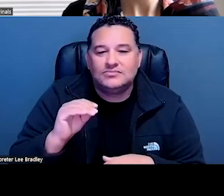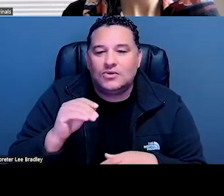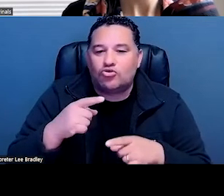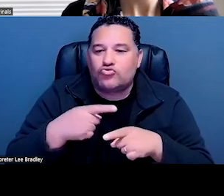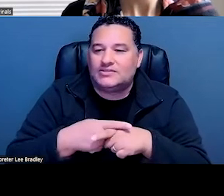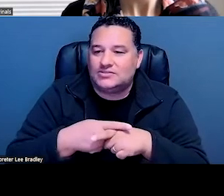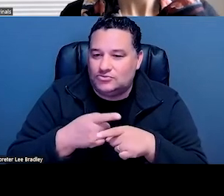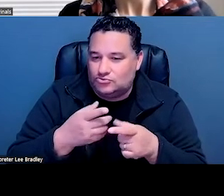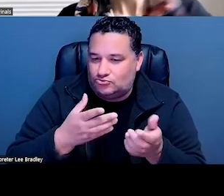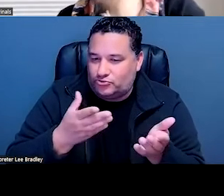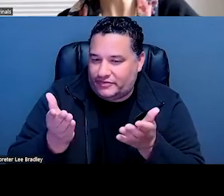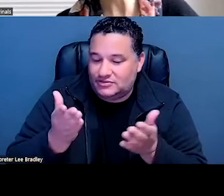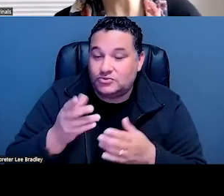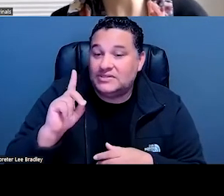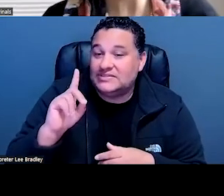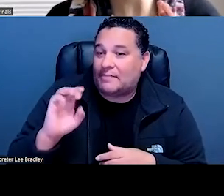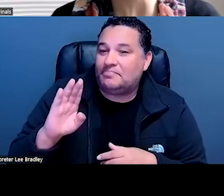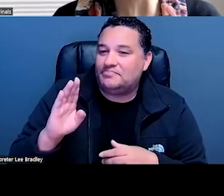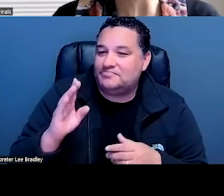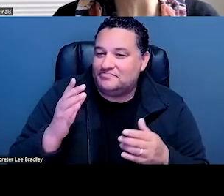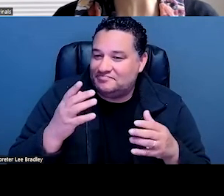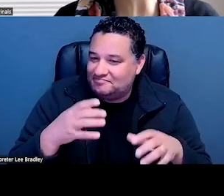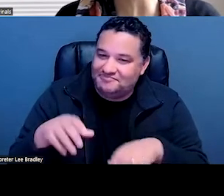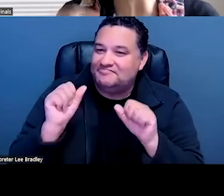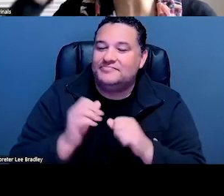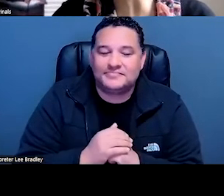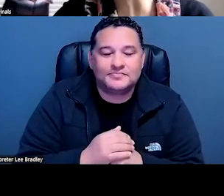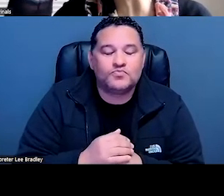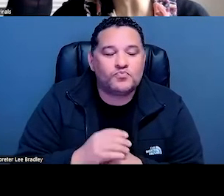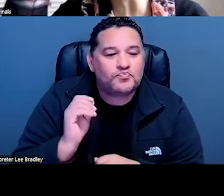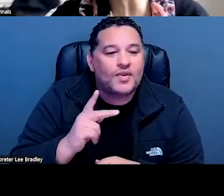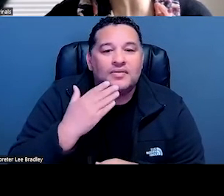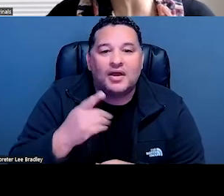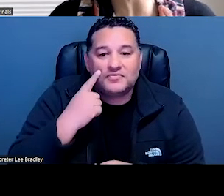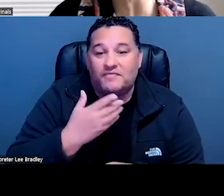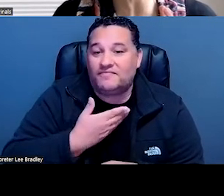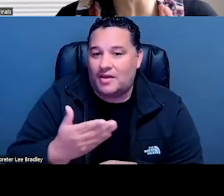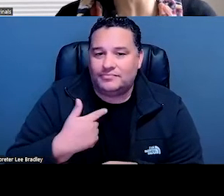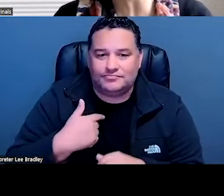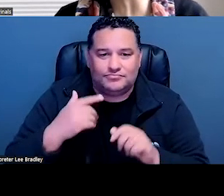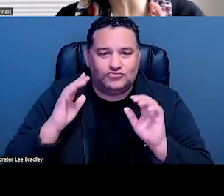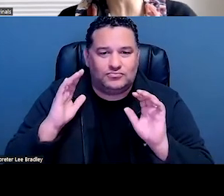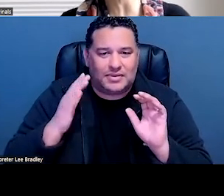LITTLE BIT ABOUT, DATA AND, AND, CRISIS SERVICES . SO, DEB, TAKE IT AWAY